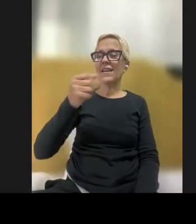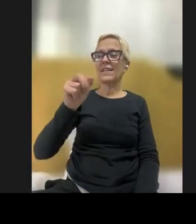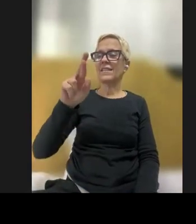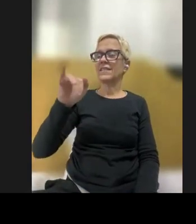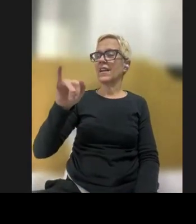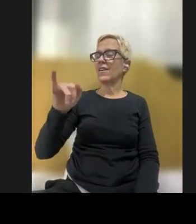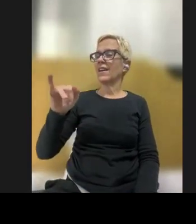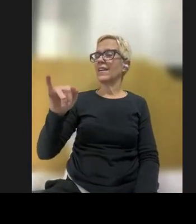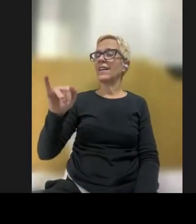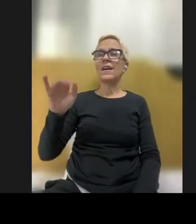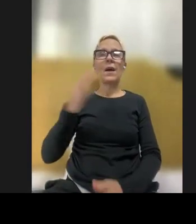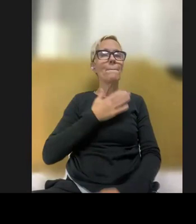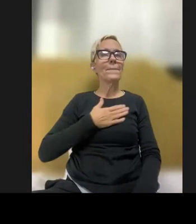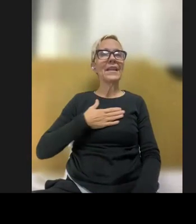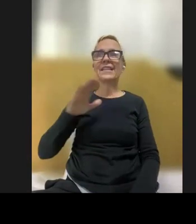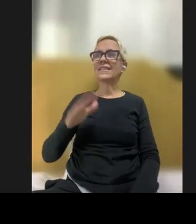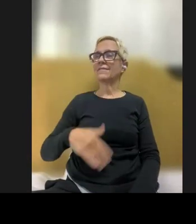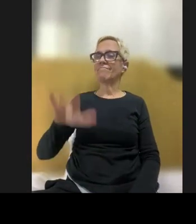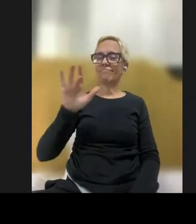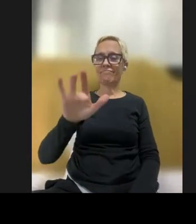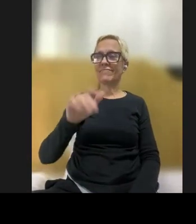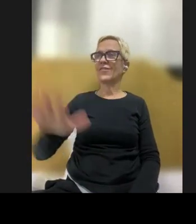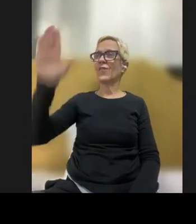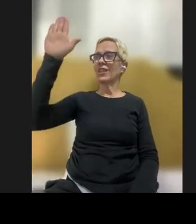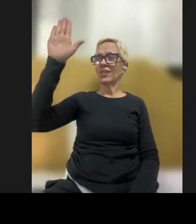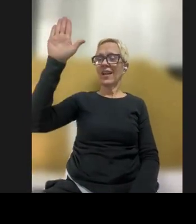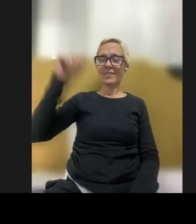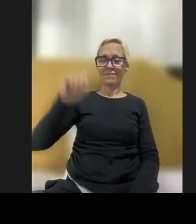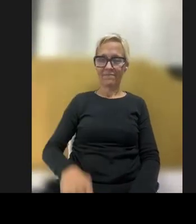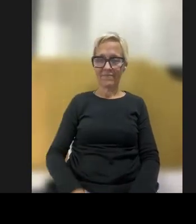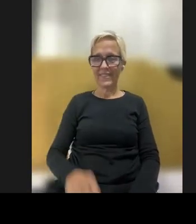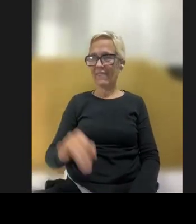Anybody pissed enough to bring me some issues so we can go change the world together? This is great, Shari.